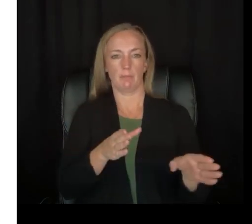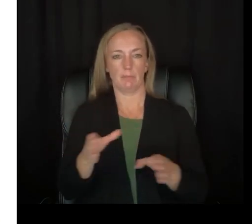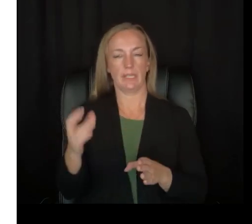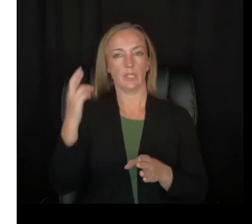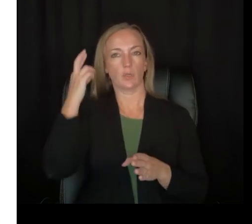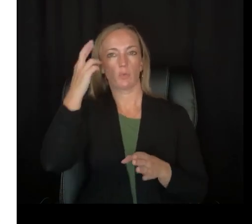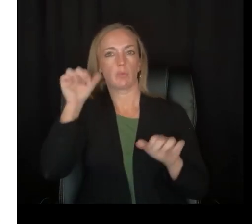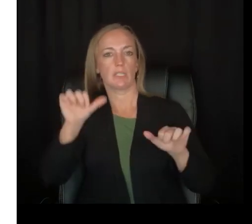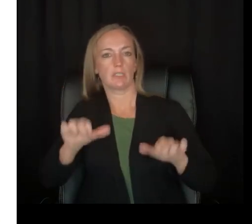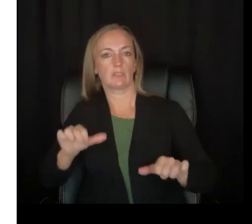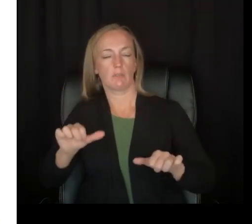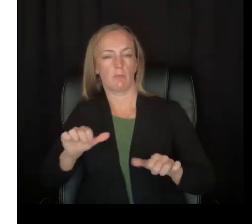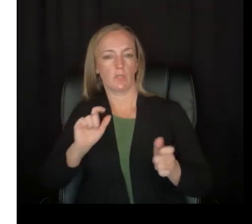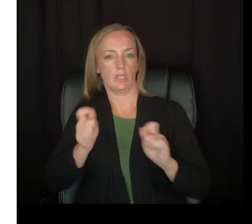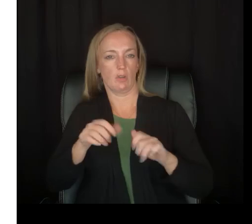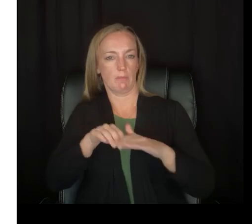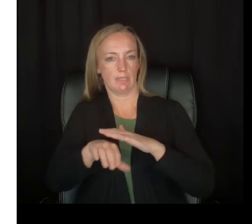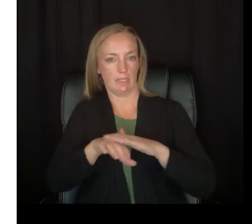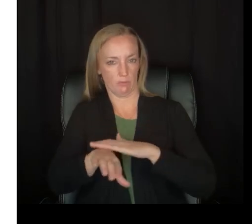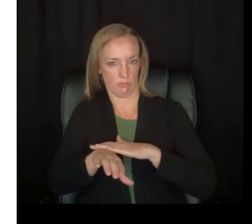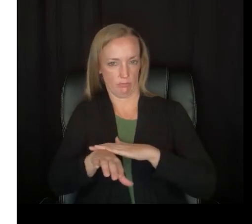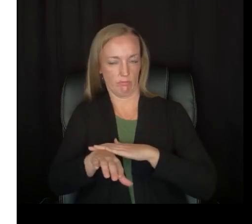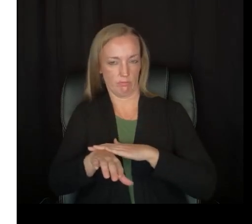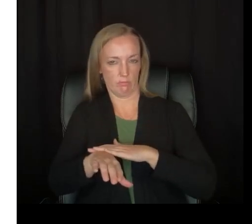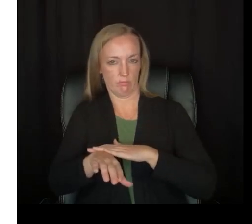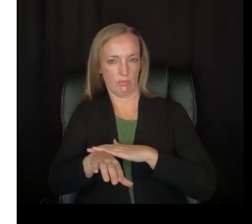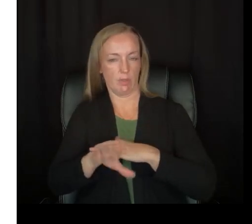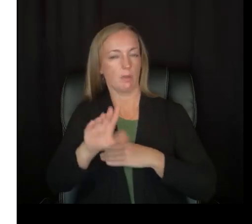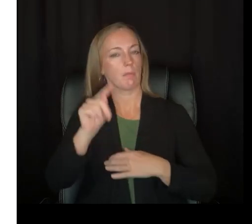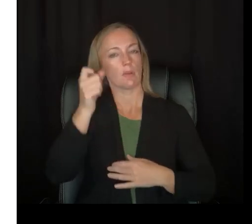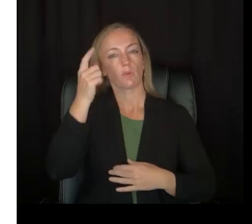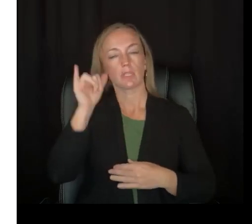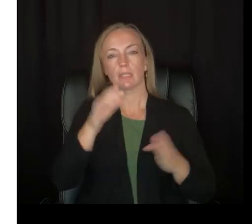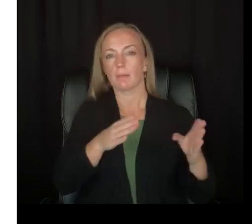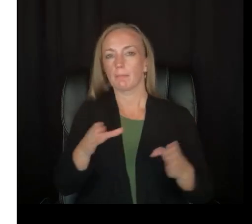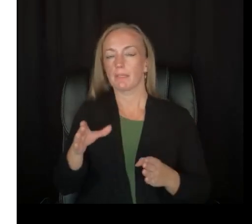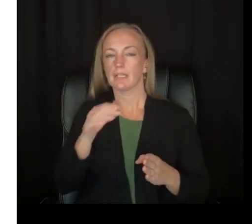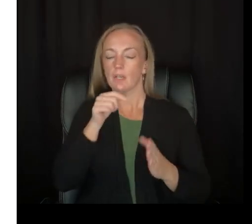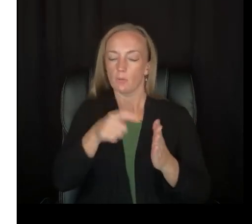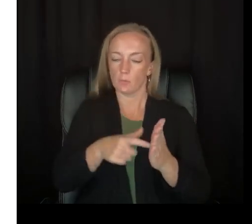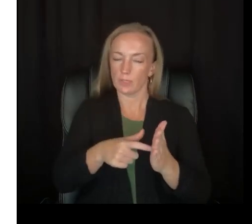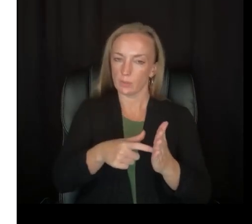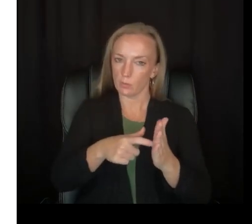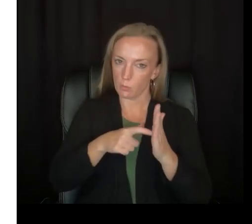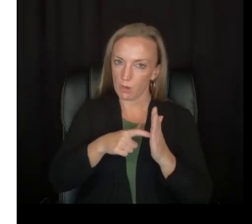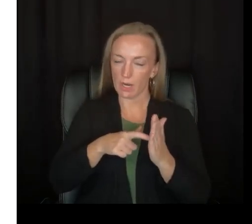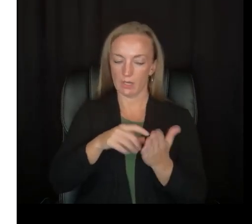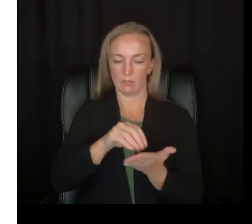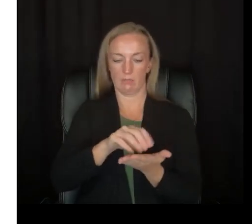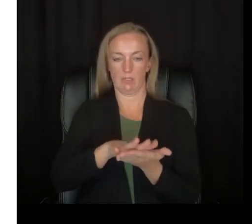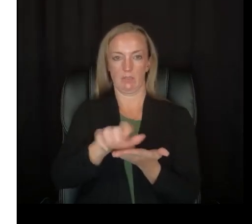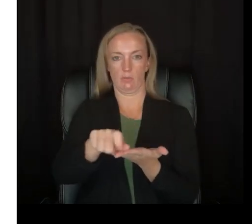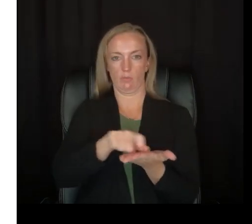accommodation or accommodations, but that plan is not necessarily required to be in writing.